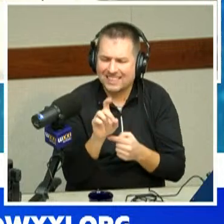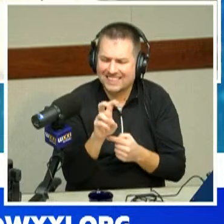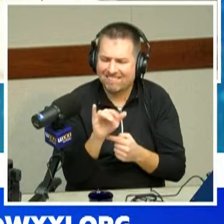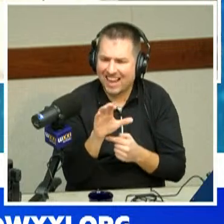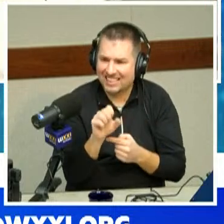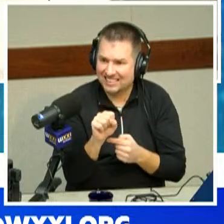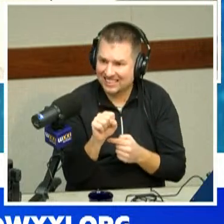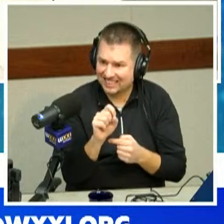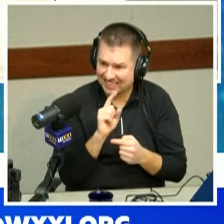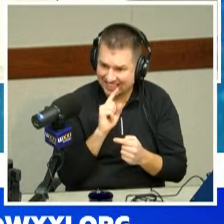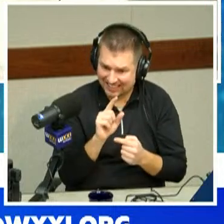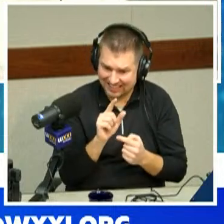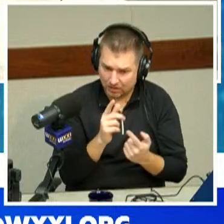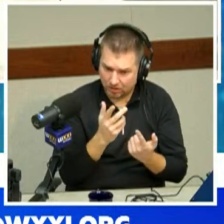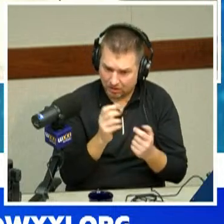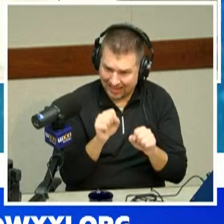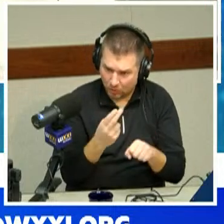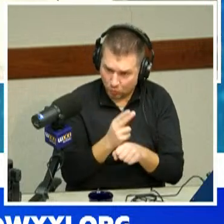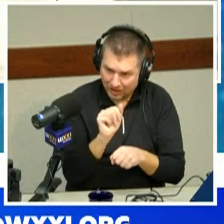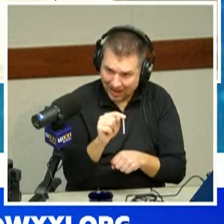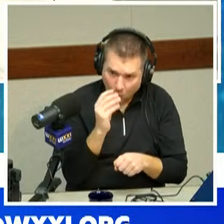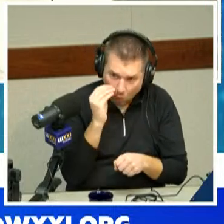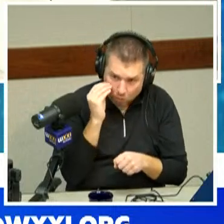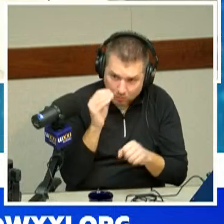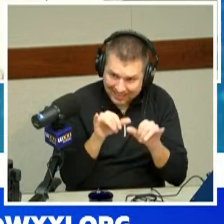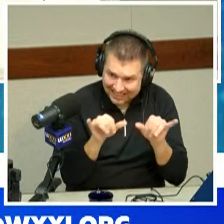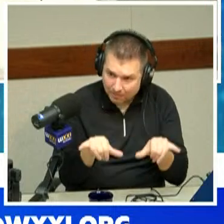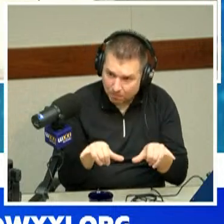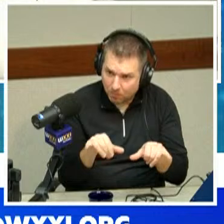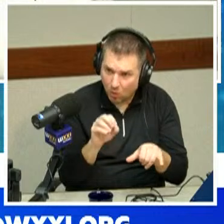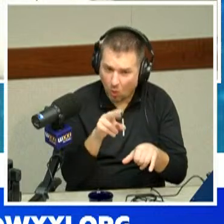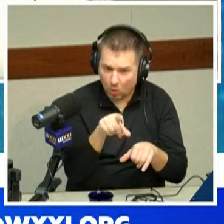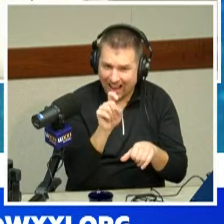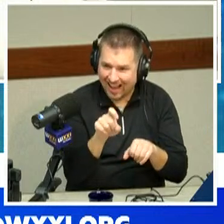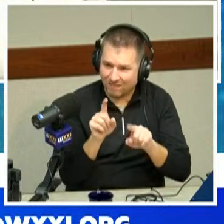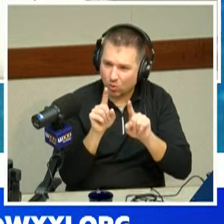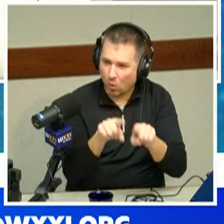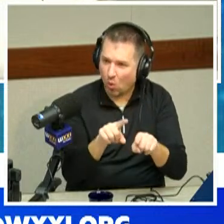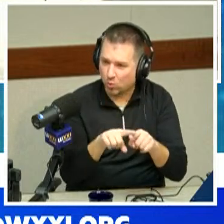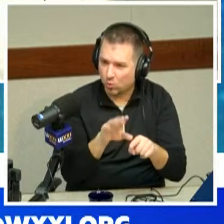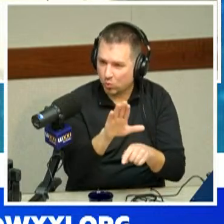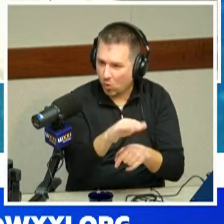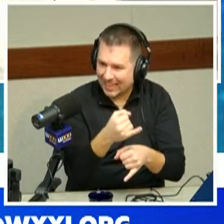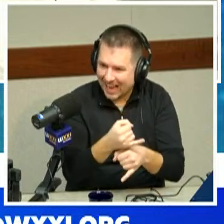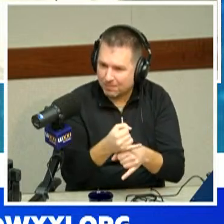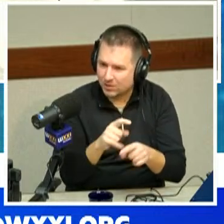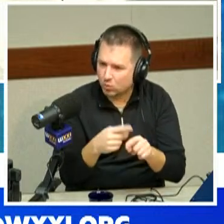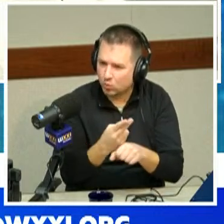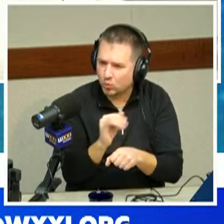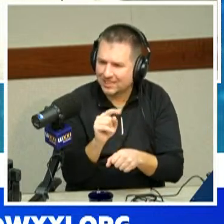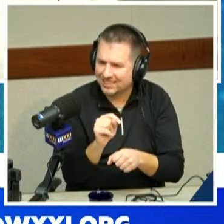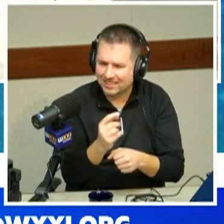is this an atome um system or do you have to come on campus to use it how how does that work yeah